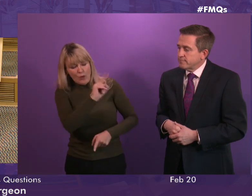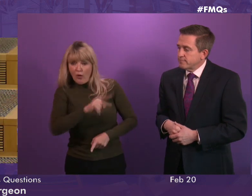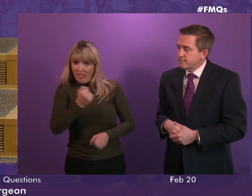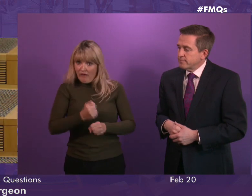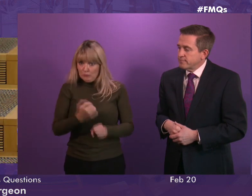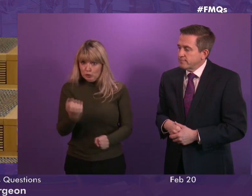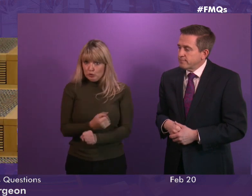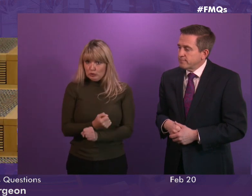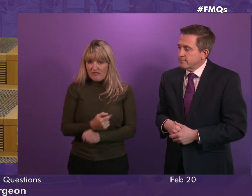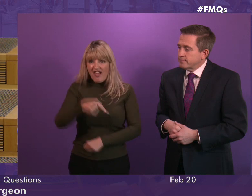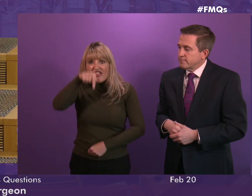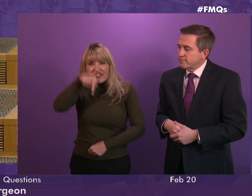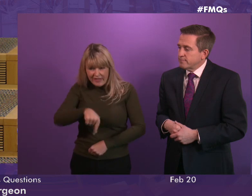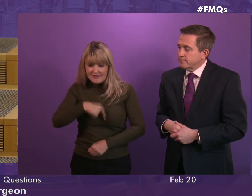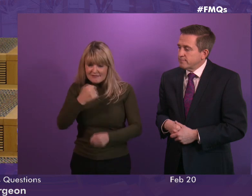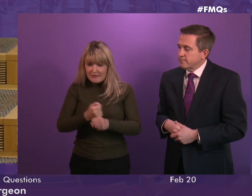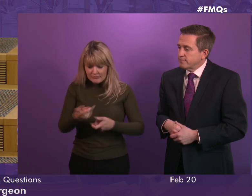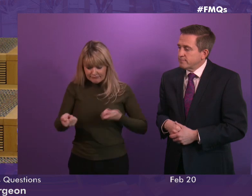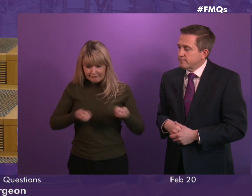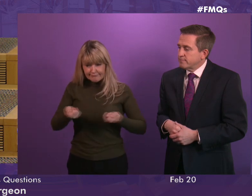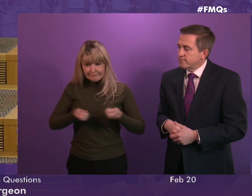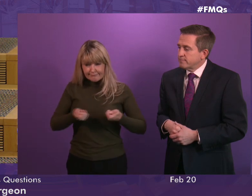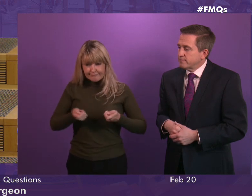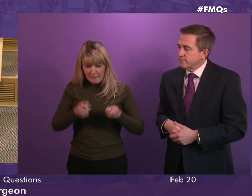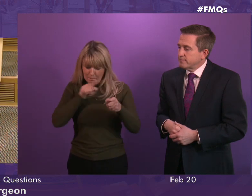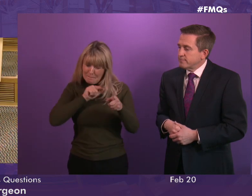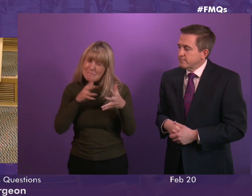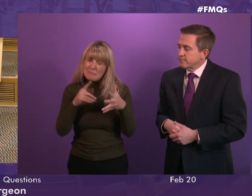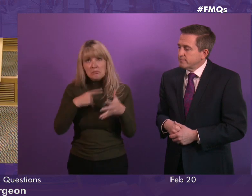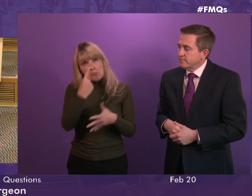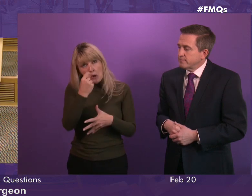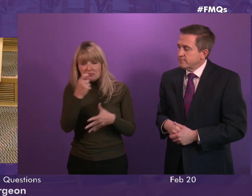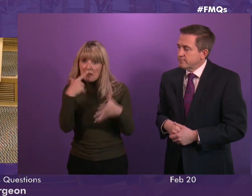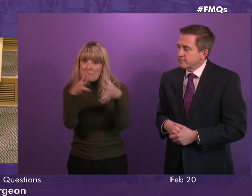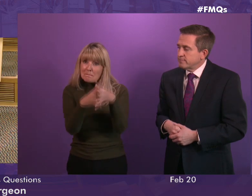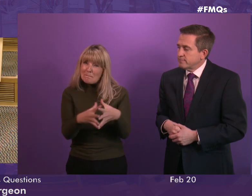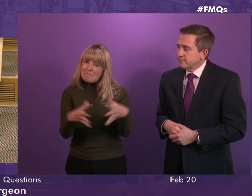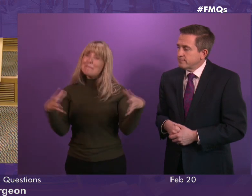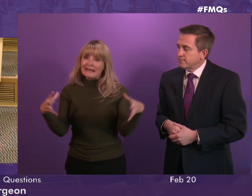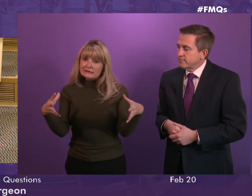the biggest expansion in the early years workforce that we have seen in the lifetime of this